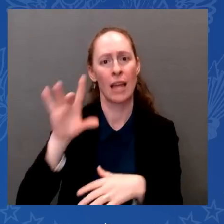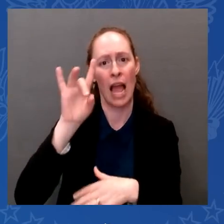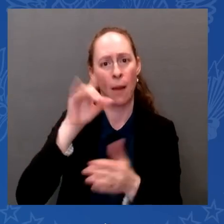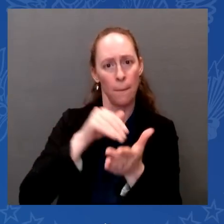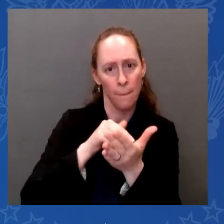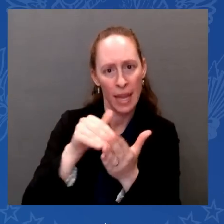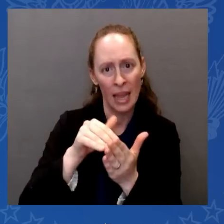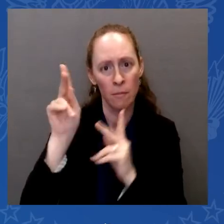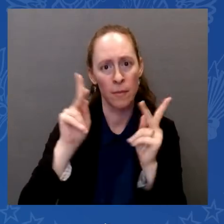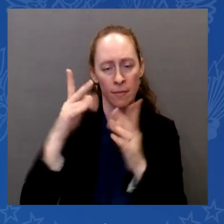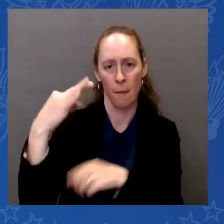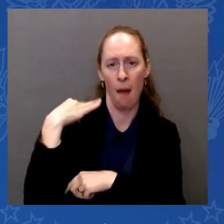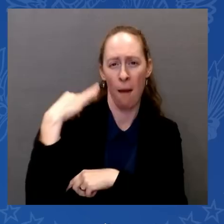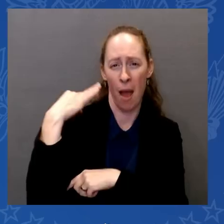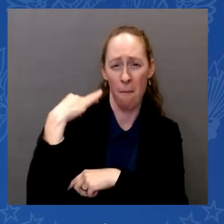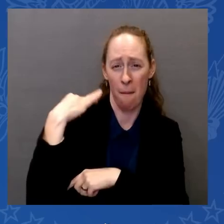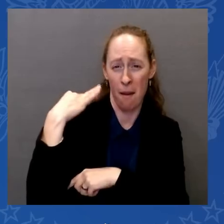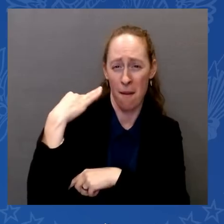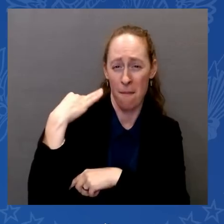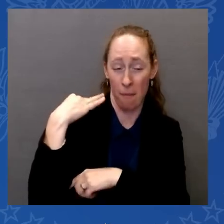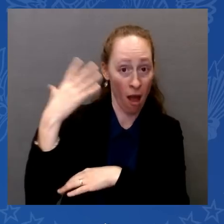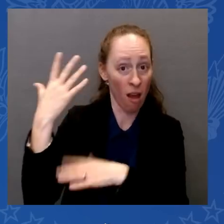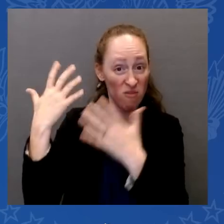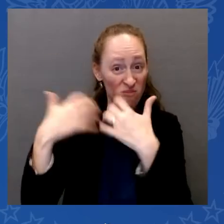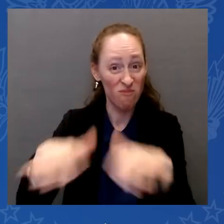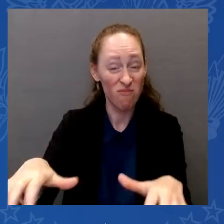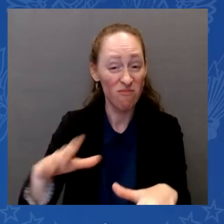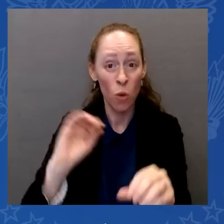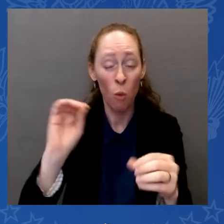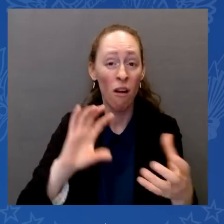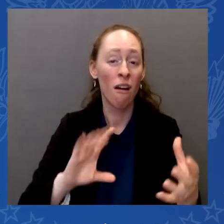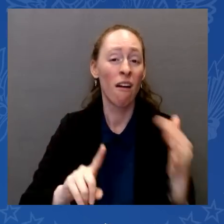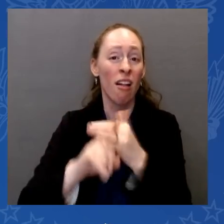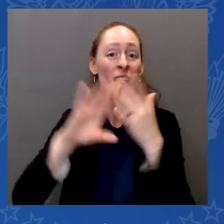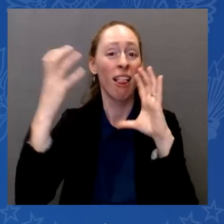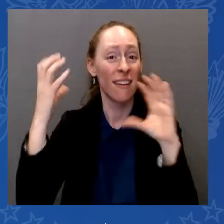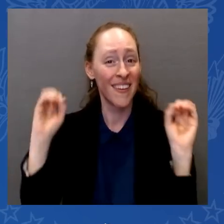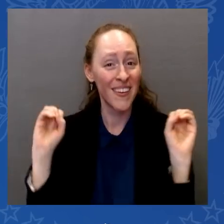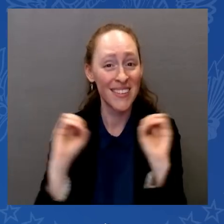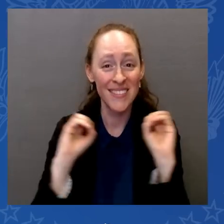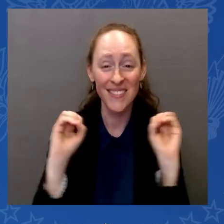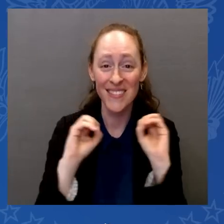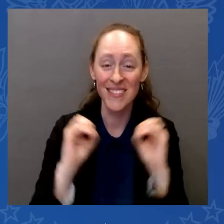We had over 10,000 people contact the White House and be -- either send us letters or calls thanking us.